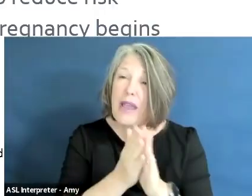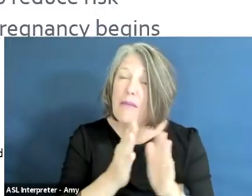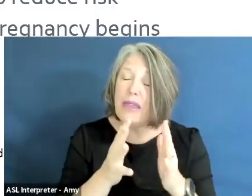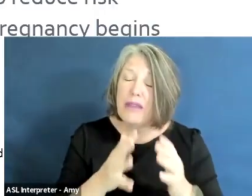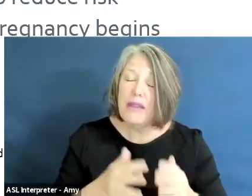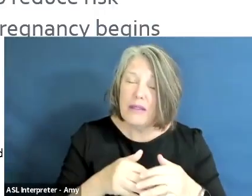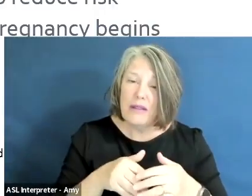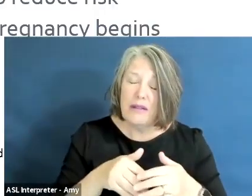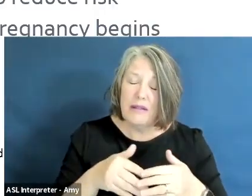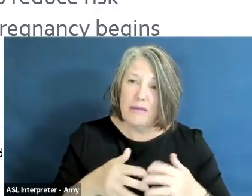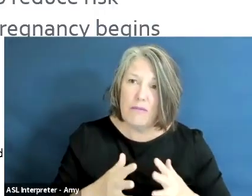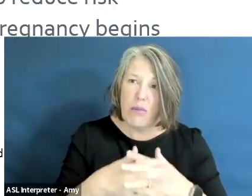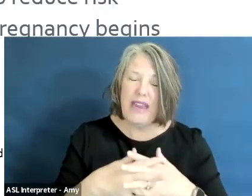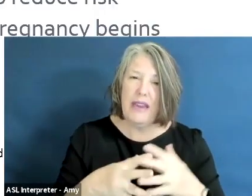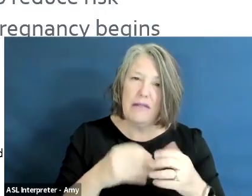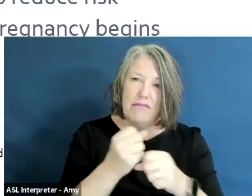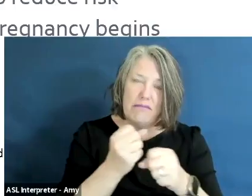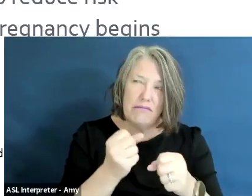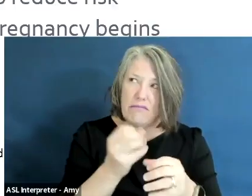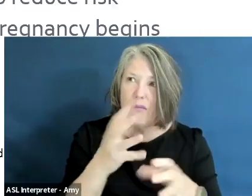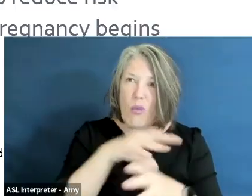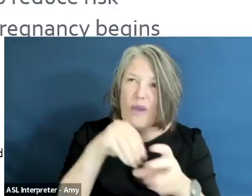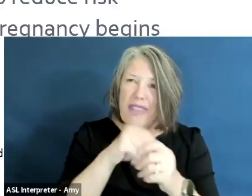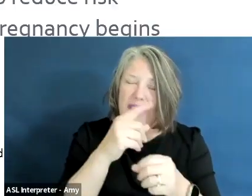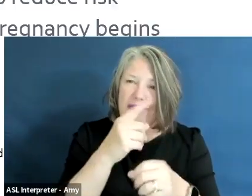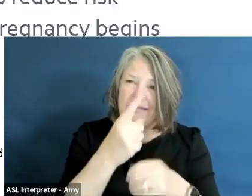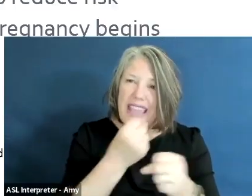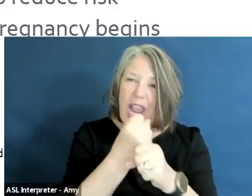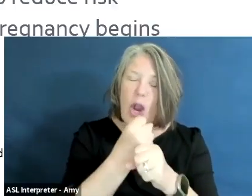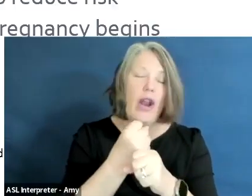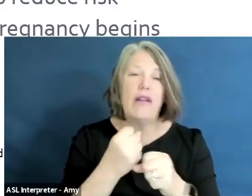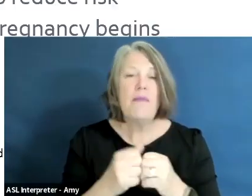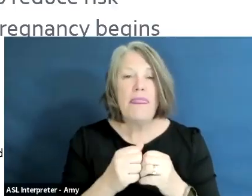Now, I think it's very important, especially for individuals with disability to